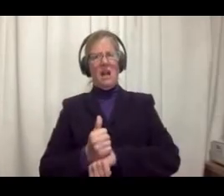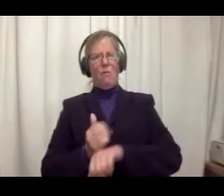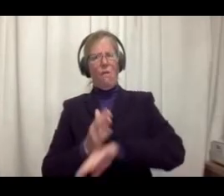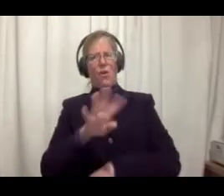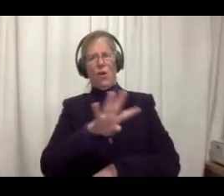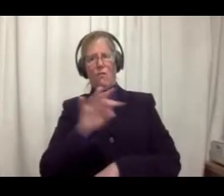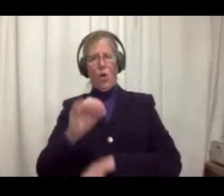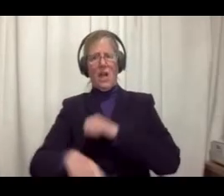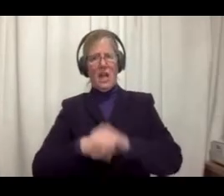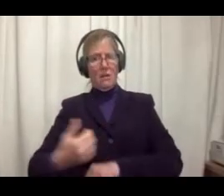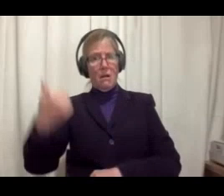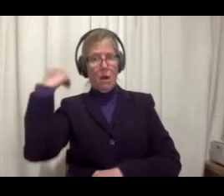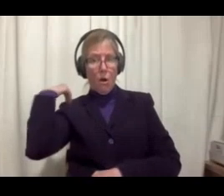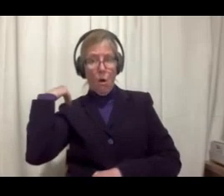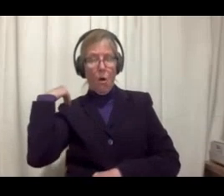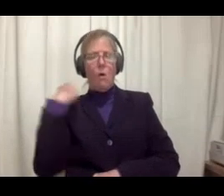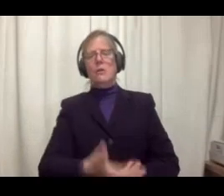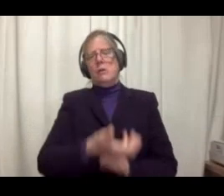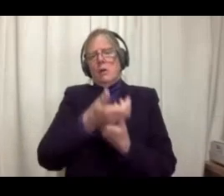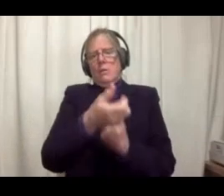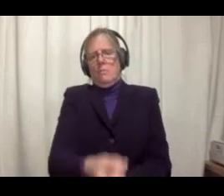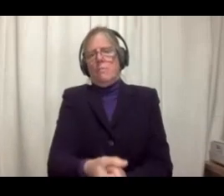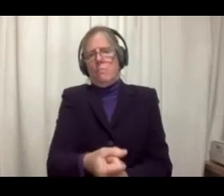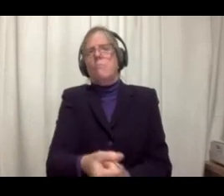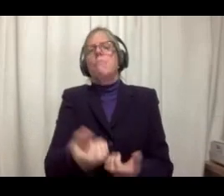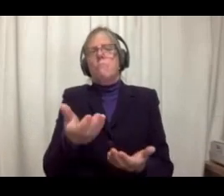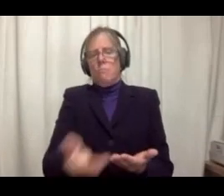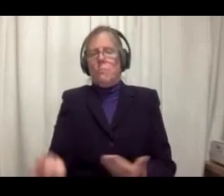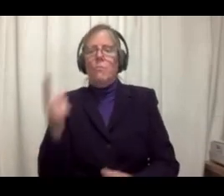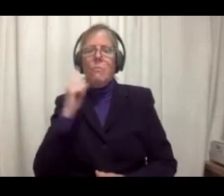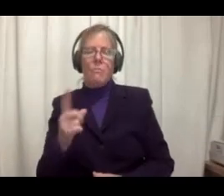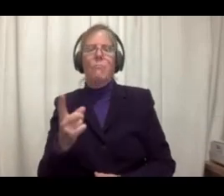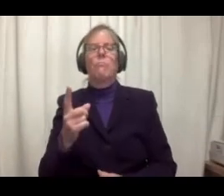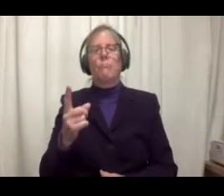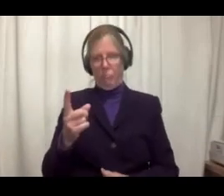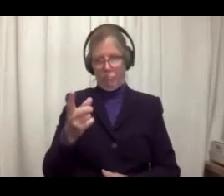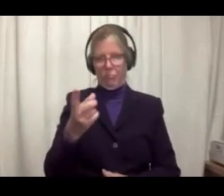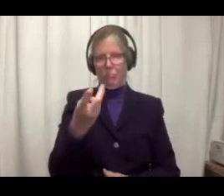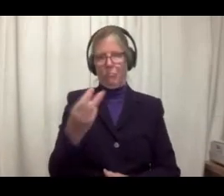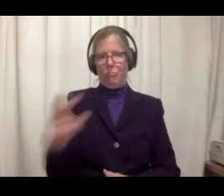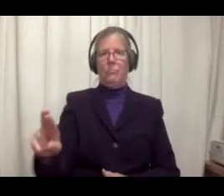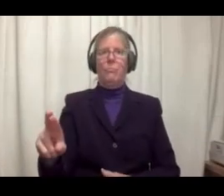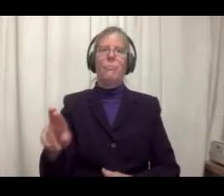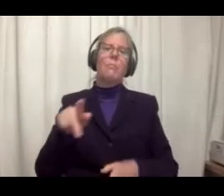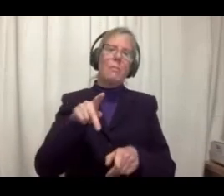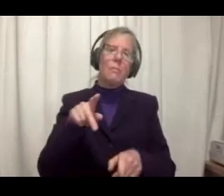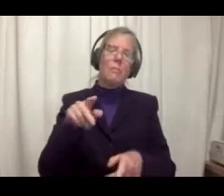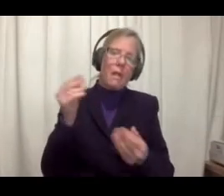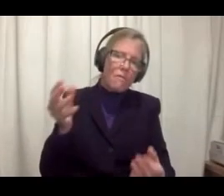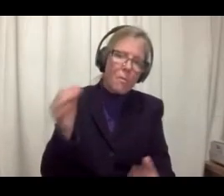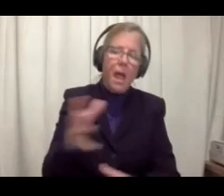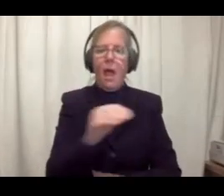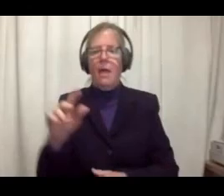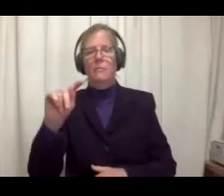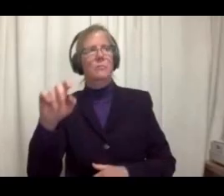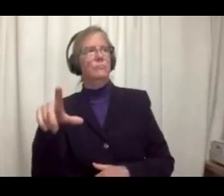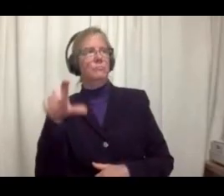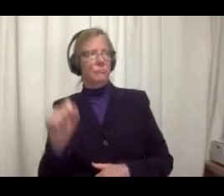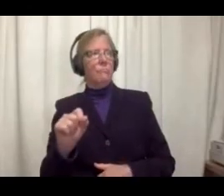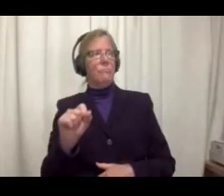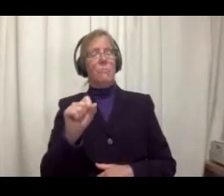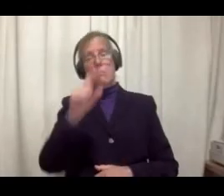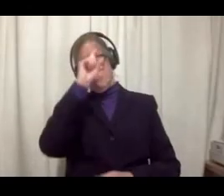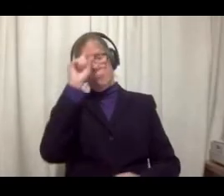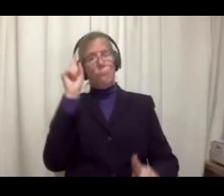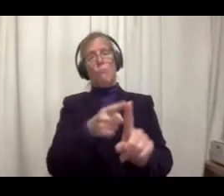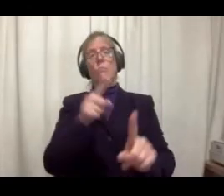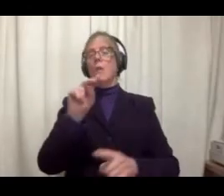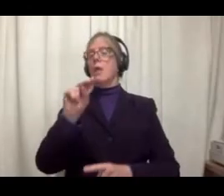trusted source of VR information and tools. The mission of the NCRTM is simple: it’s the